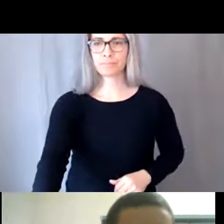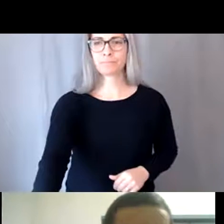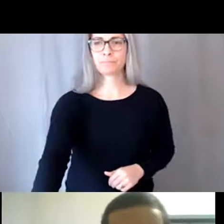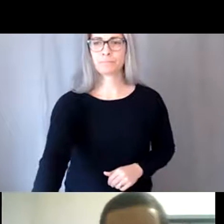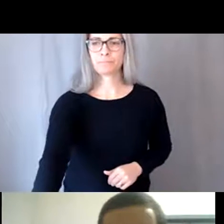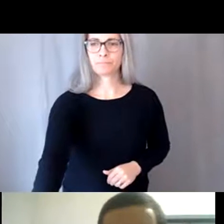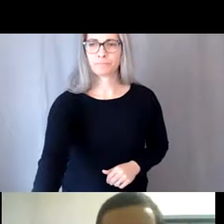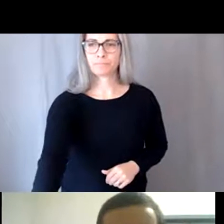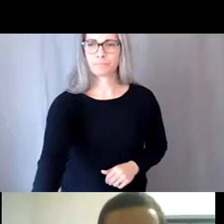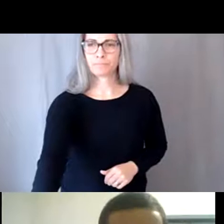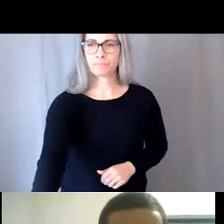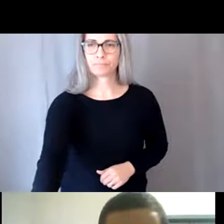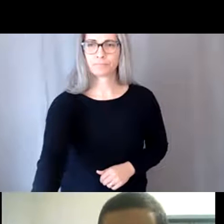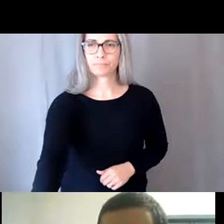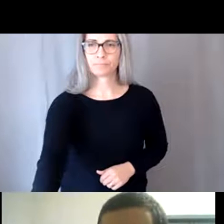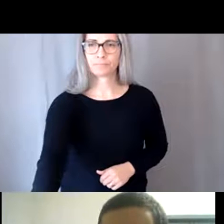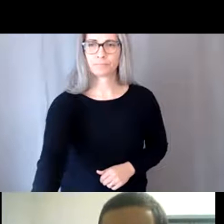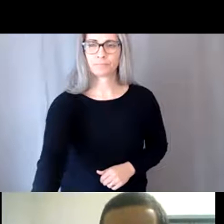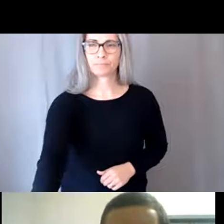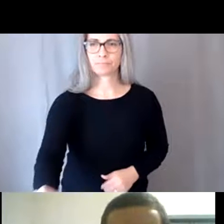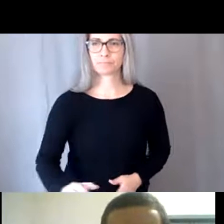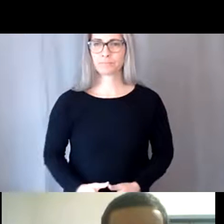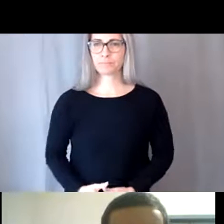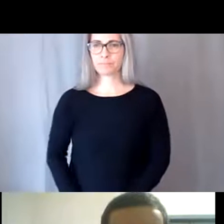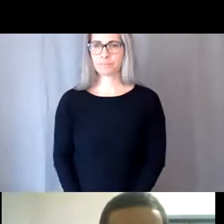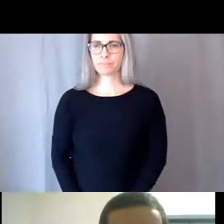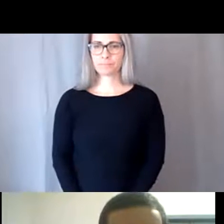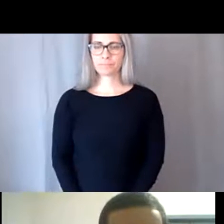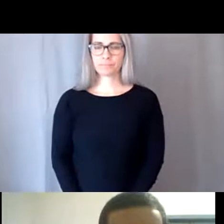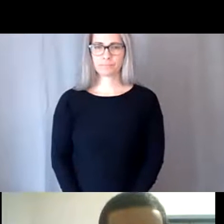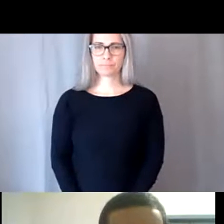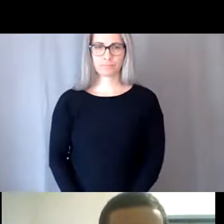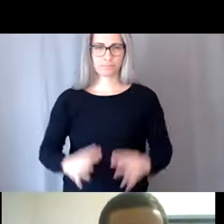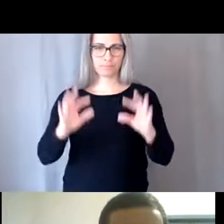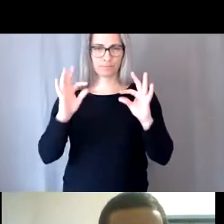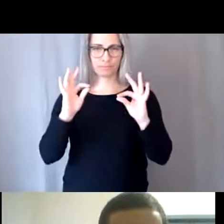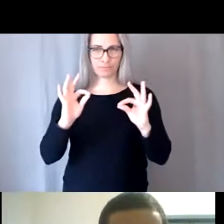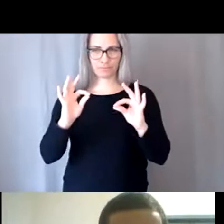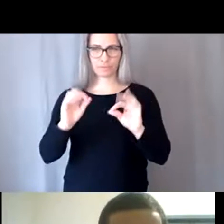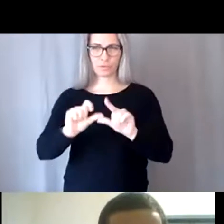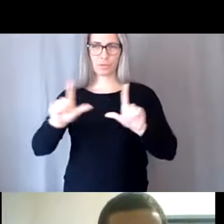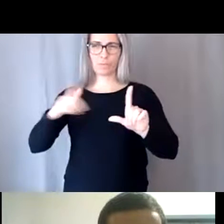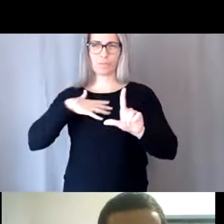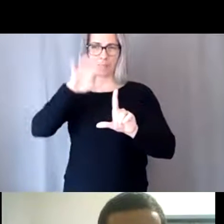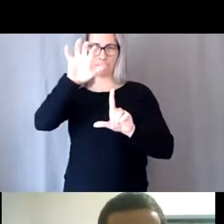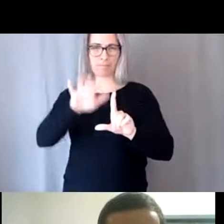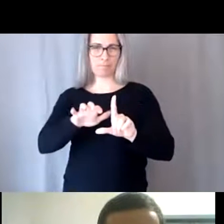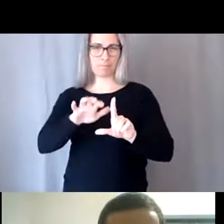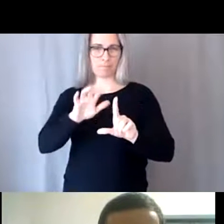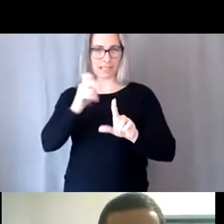let's open my text yes we can see your slides